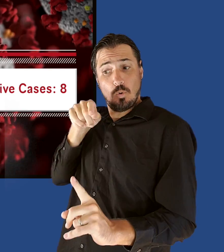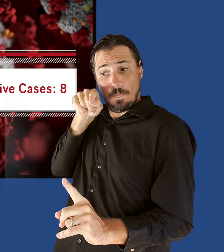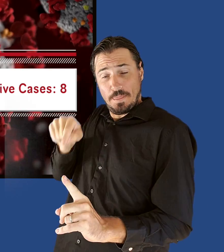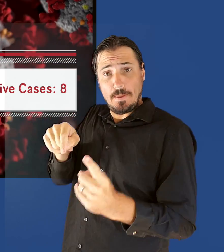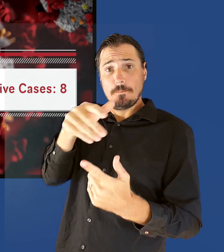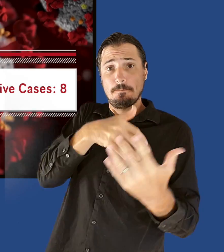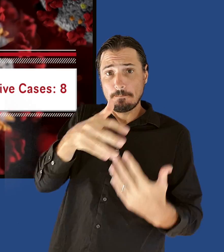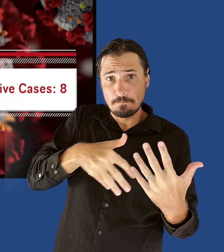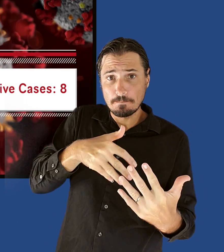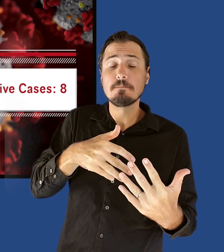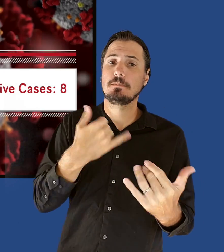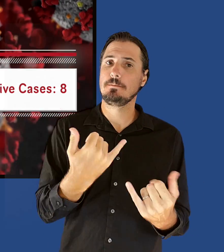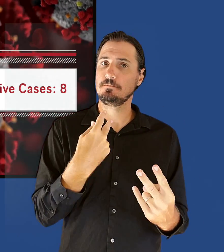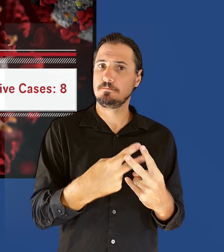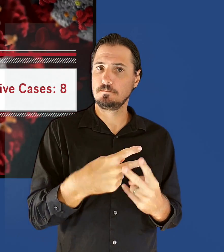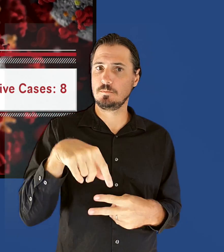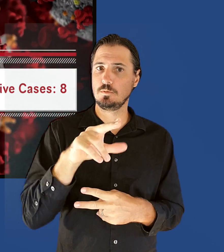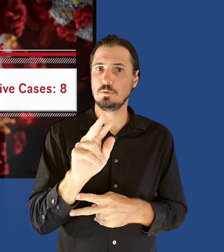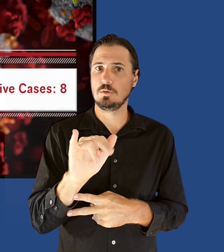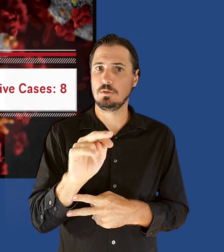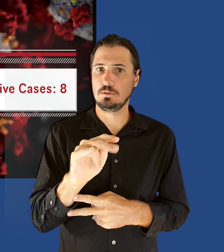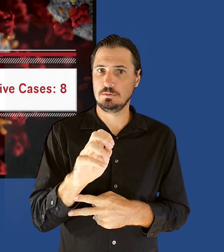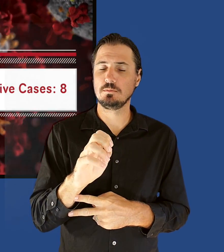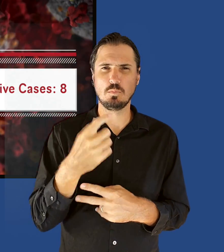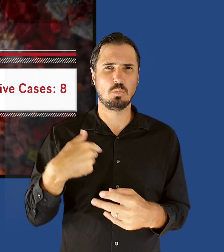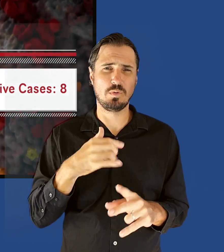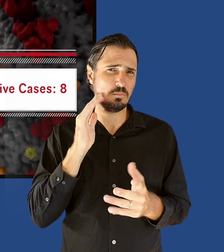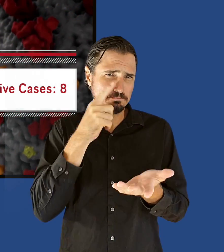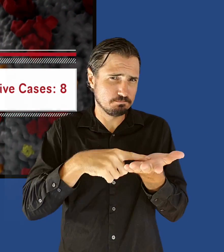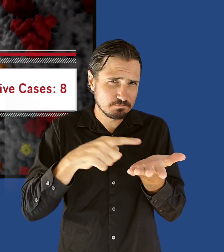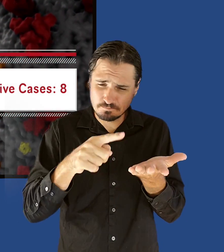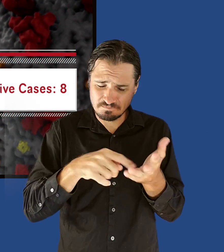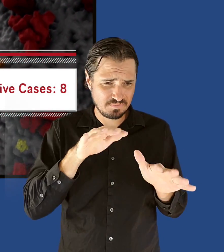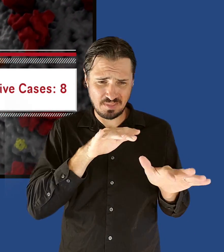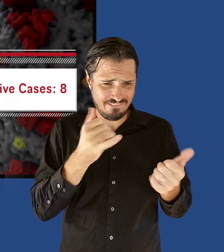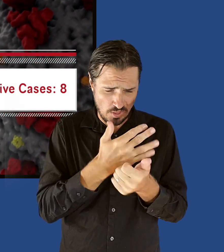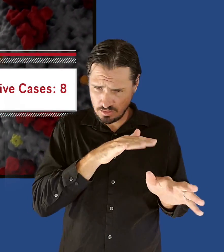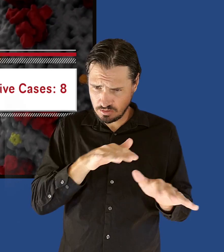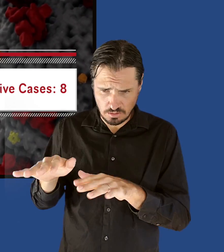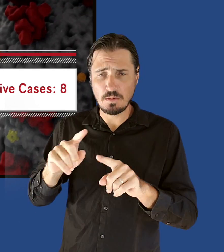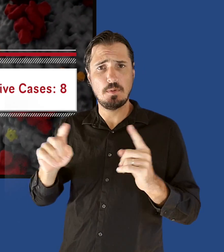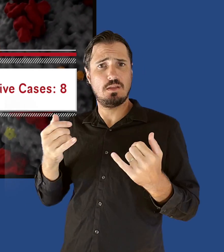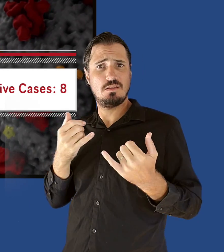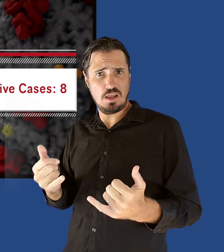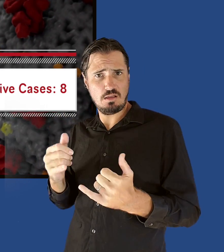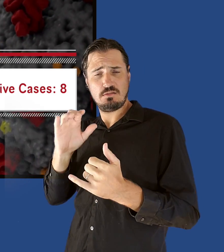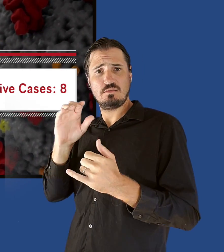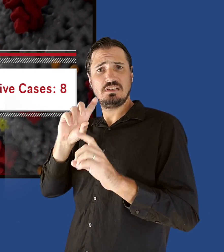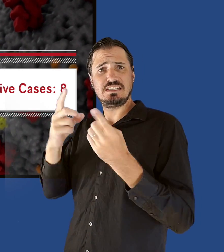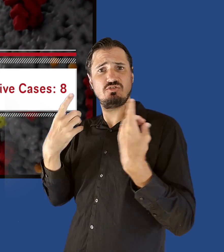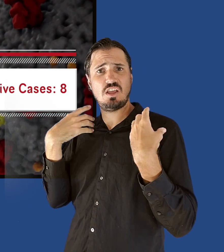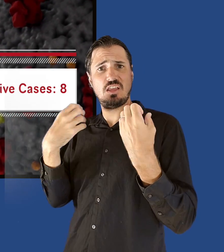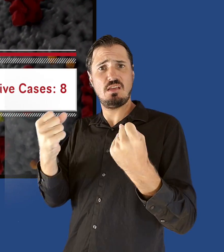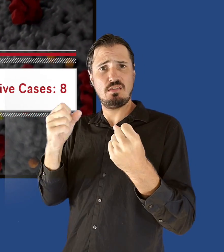The investigation of this outbreak is ongoing by the contact tracing teams of the Kaua`i District Health Office, and additional tests are awaiting results.